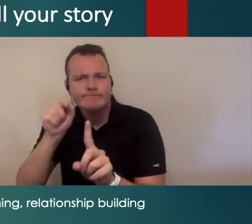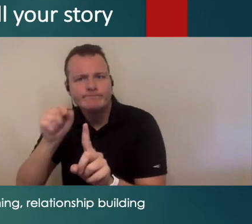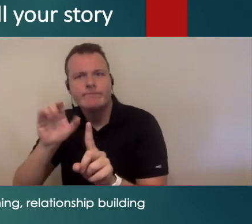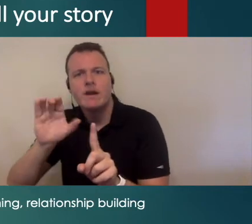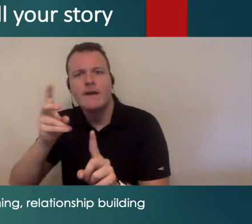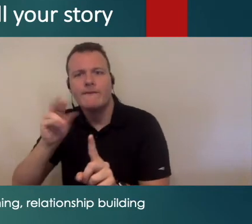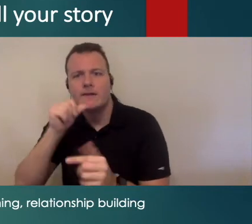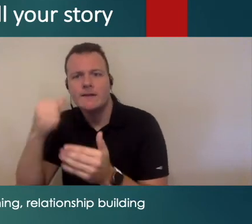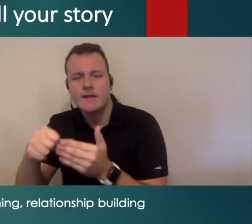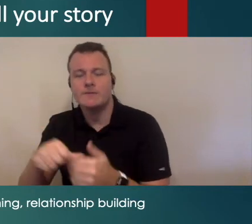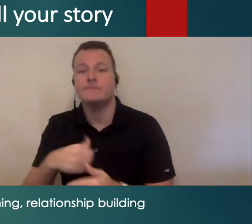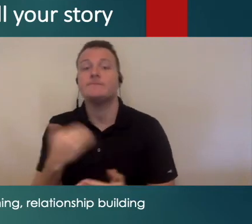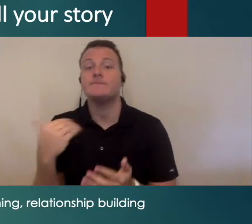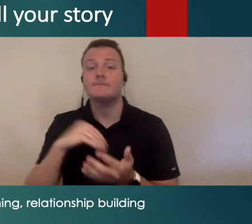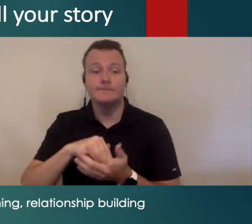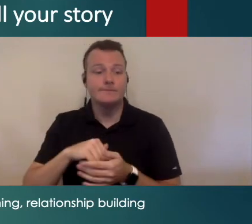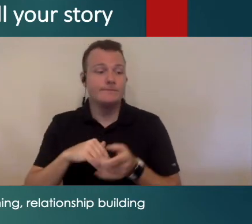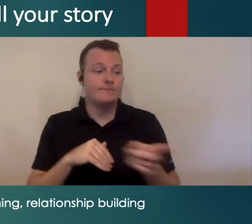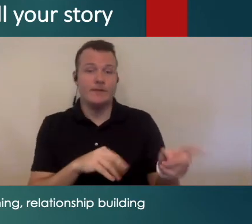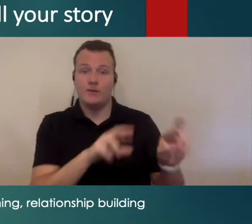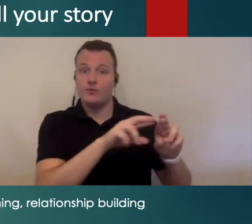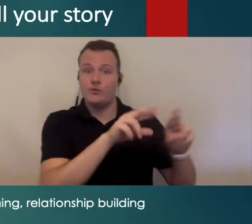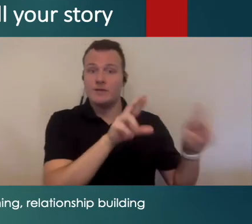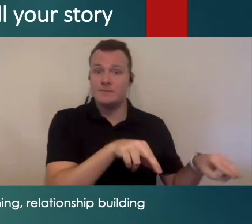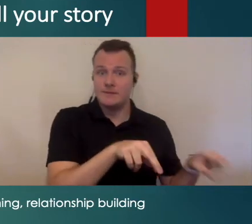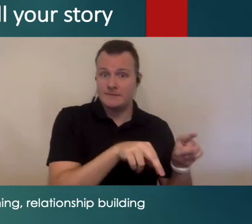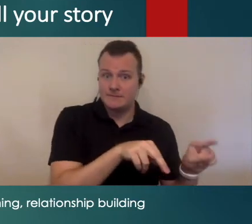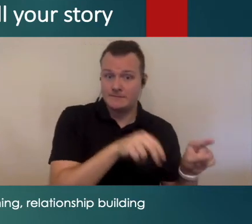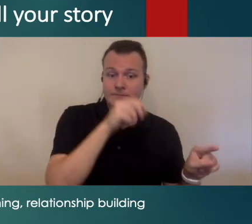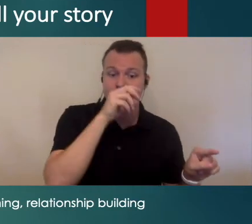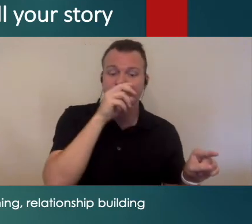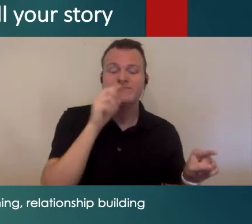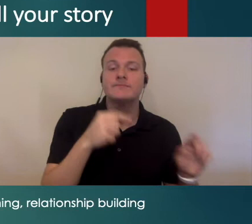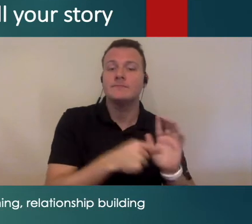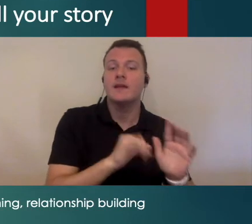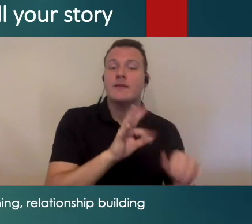resume that Dr. Megann Faivre just showed, if you were applying for a